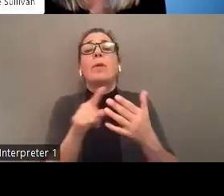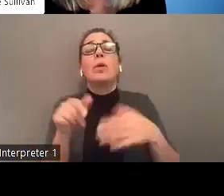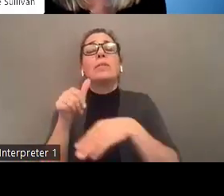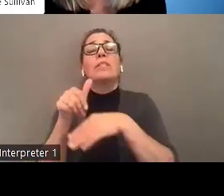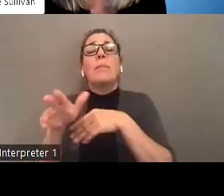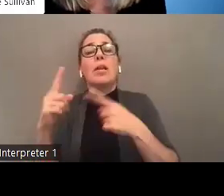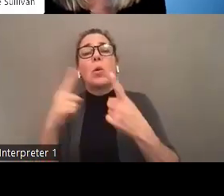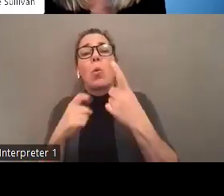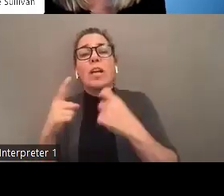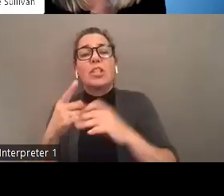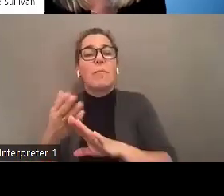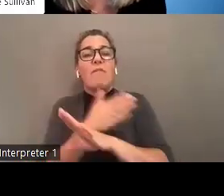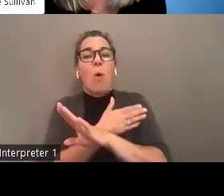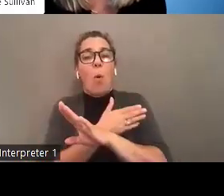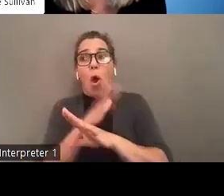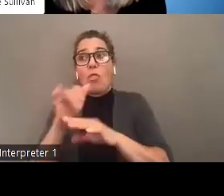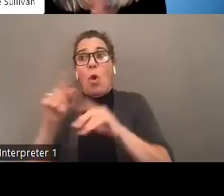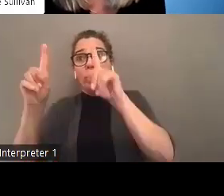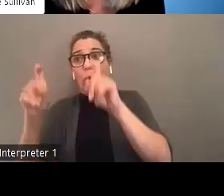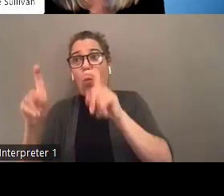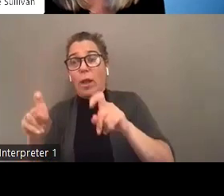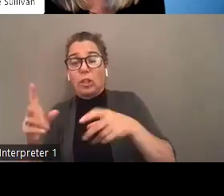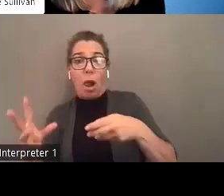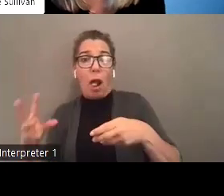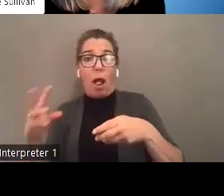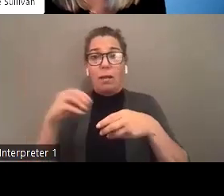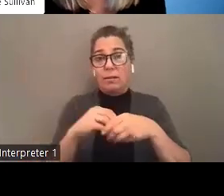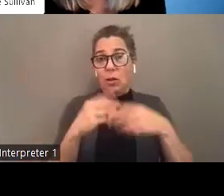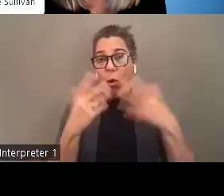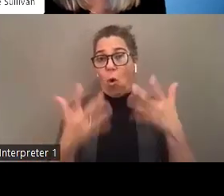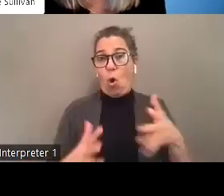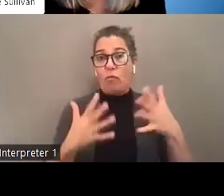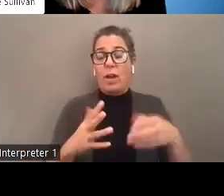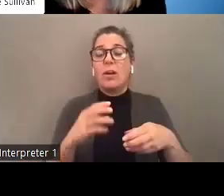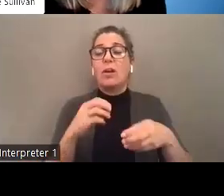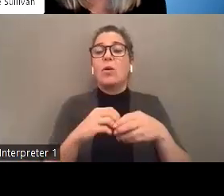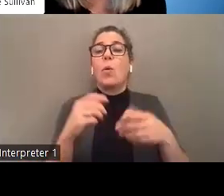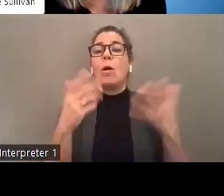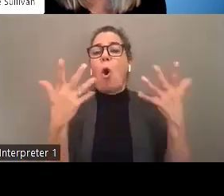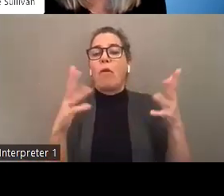and we've incorporated as many of those as we can into our pre-recorded panel discussion.